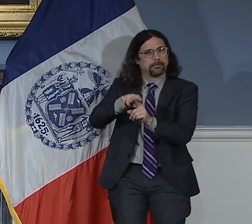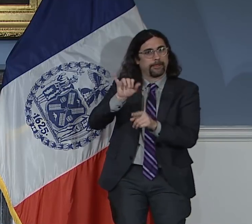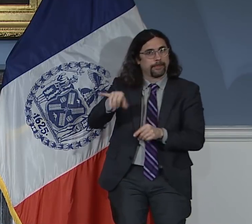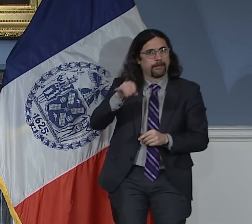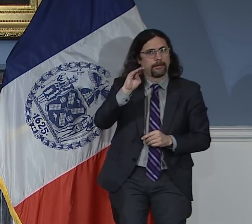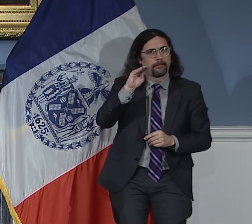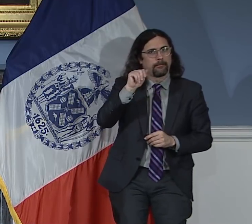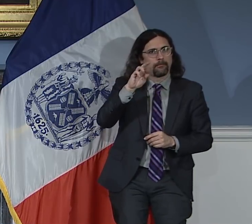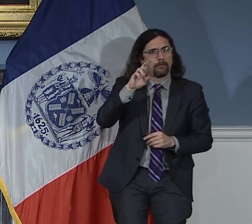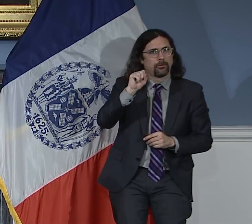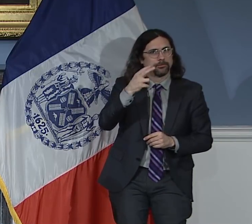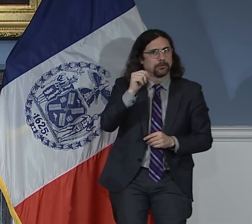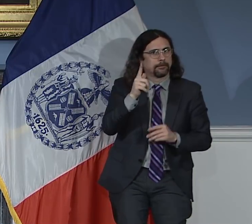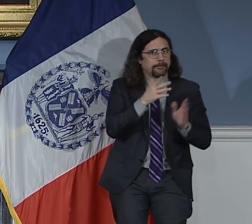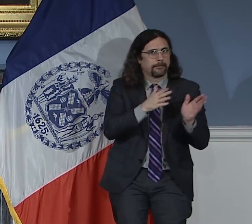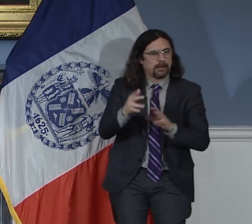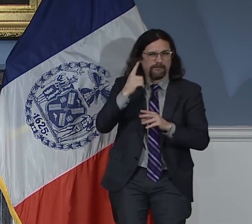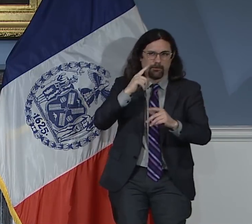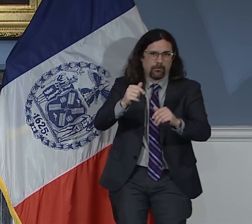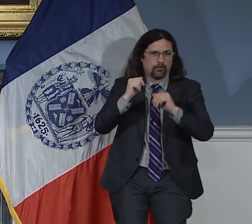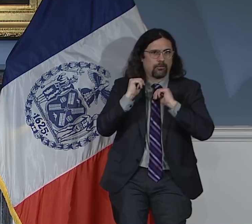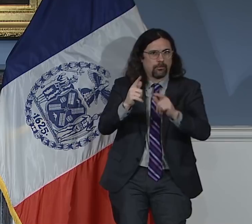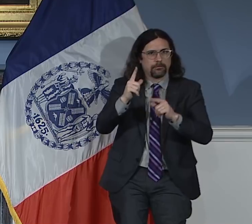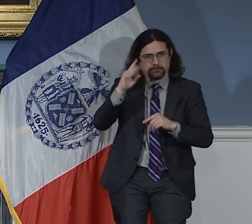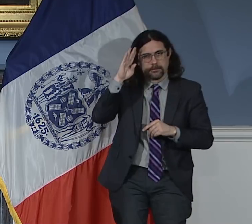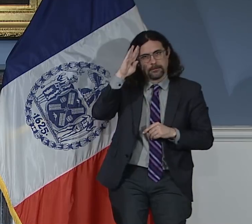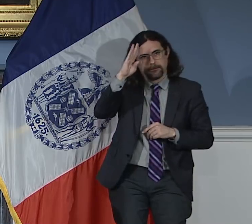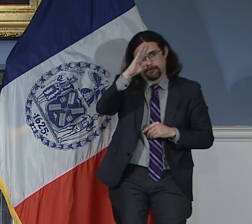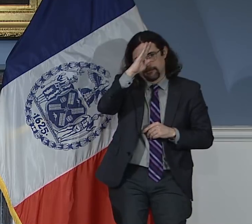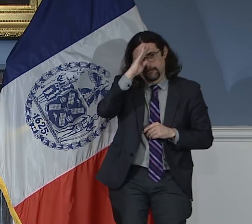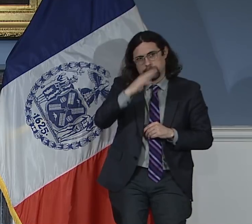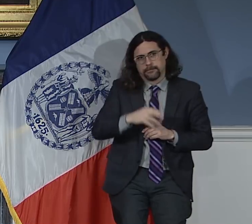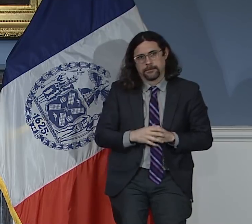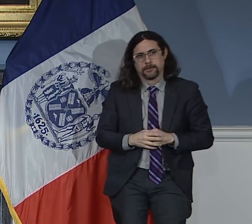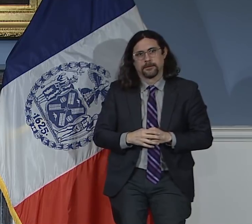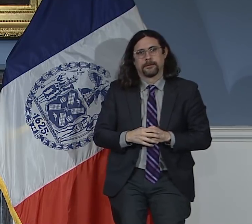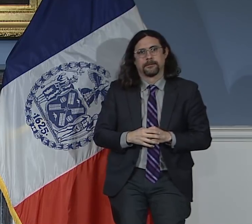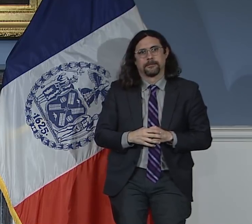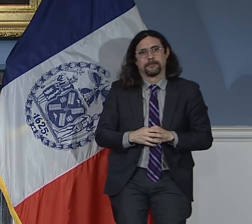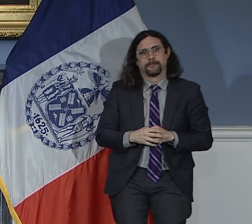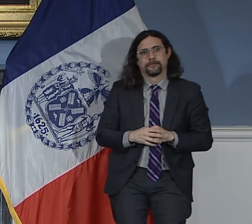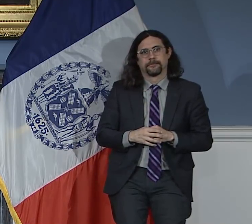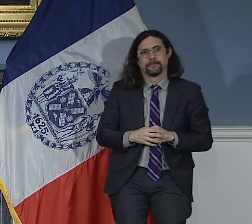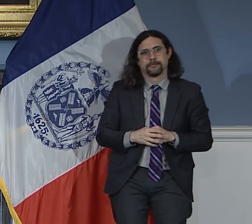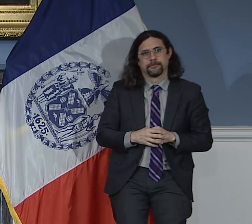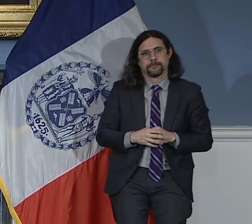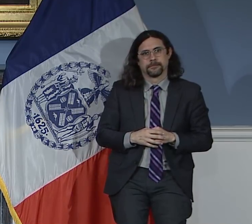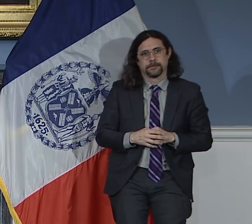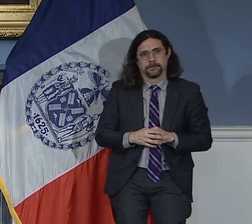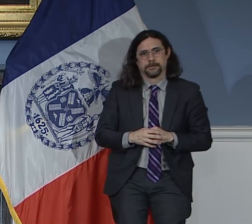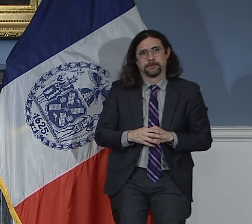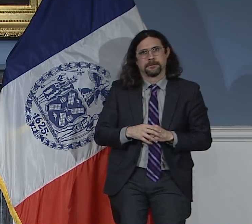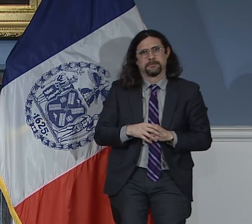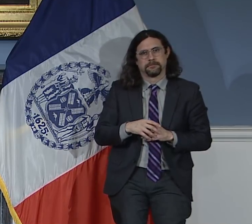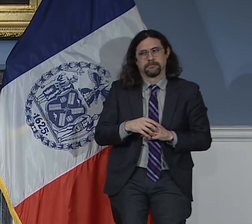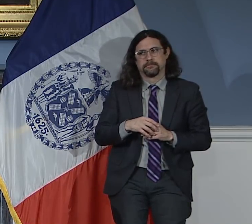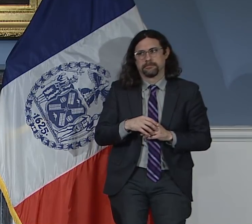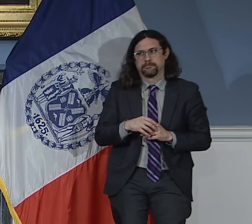THAT ALREADY ARE DOING SO MUCH TO FIGHT CORONAVIRUS AND THAT ARE